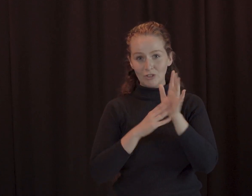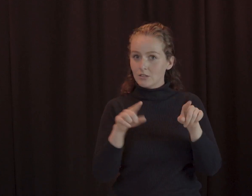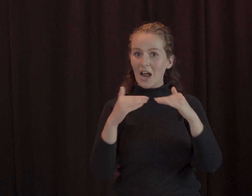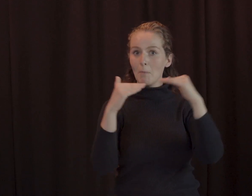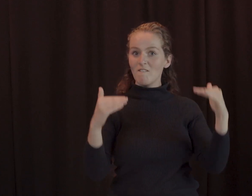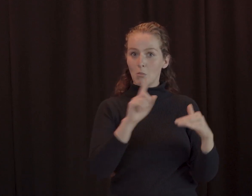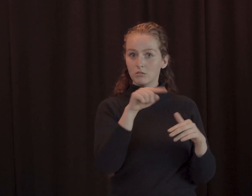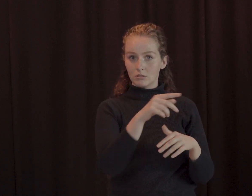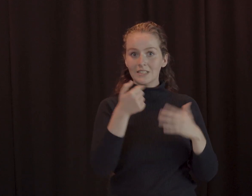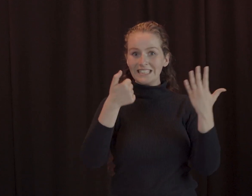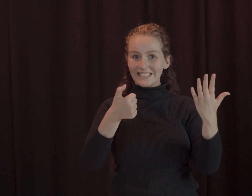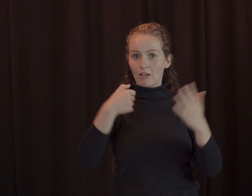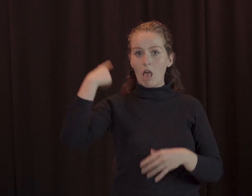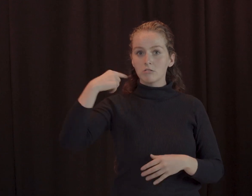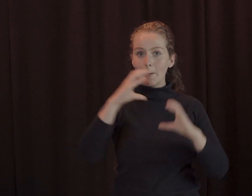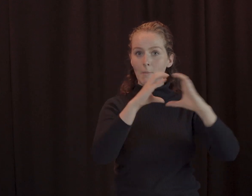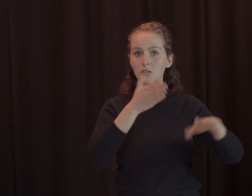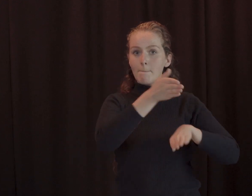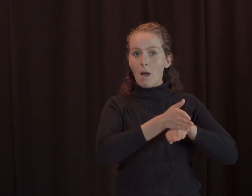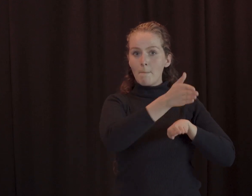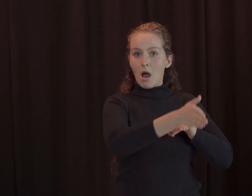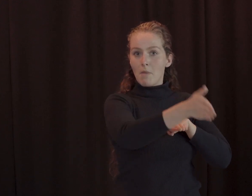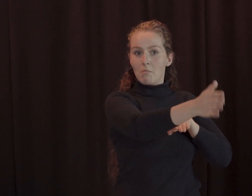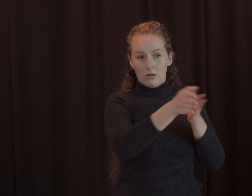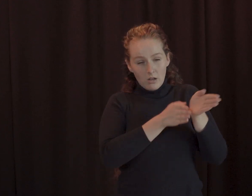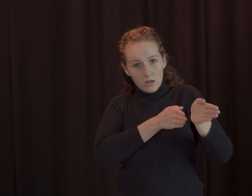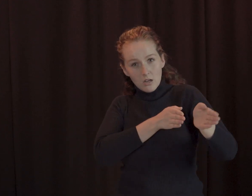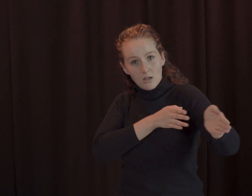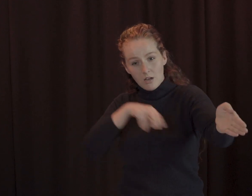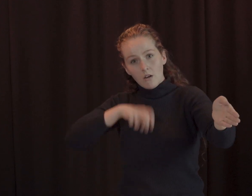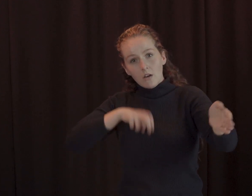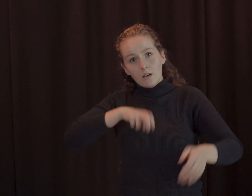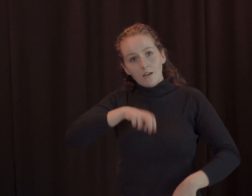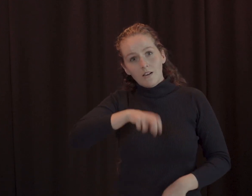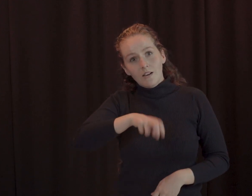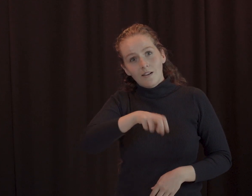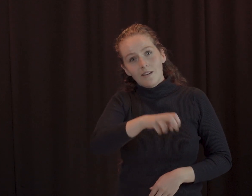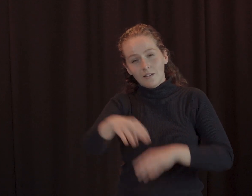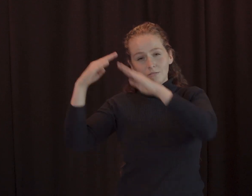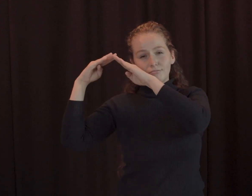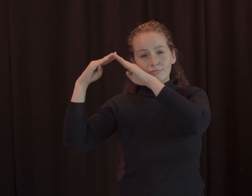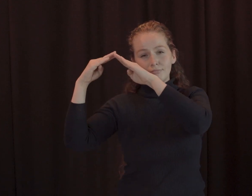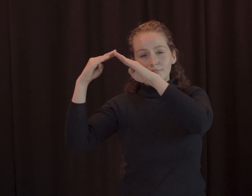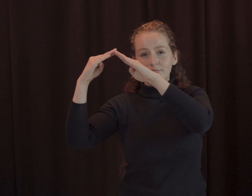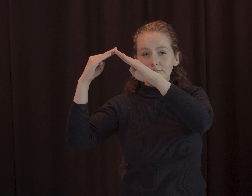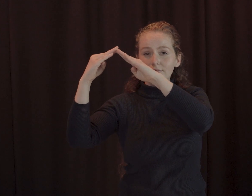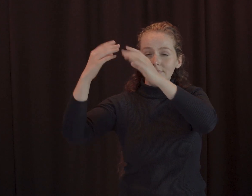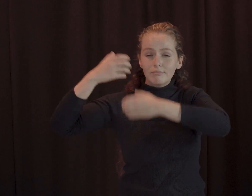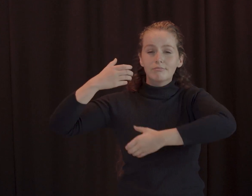The base of the long north side is 72 metres long, the equivalent of 6 London buses parked one in front of the other.